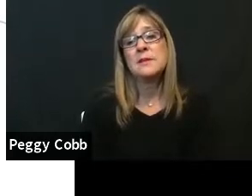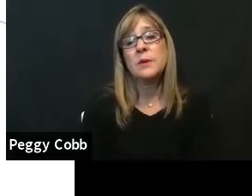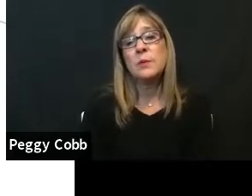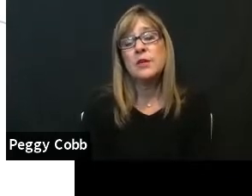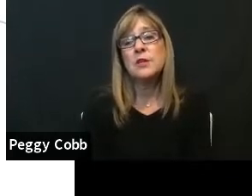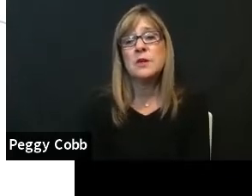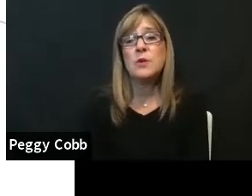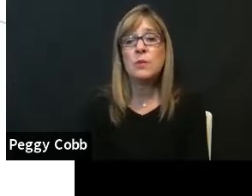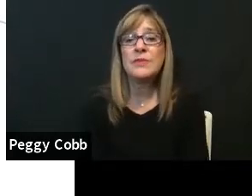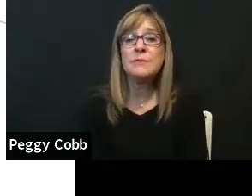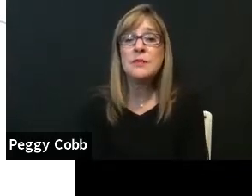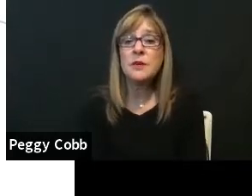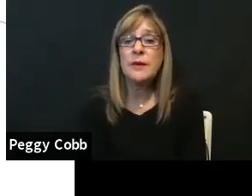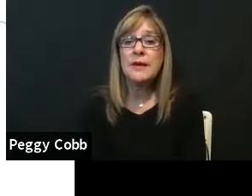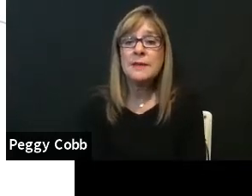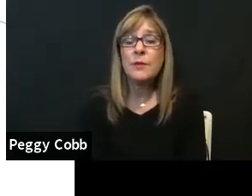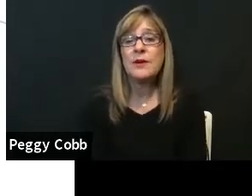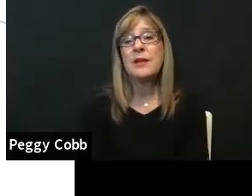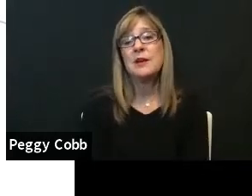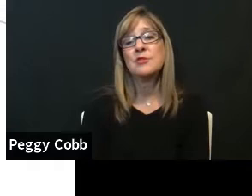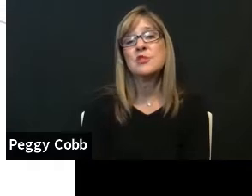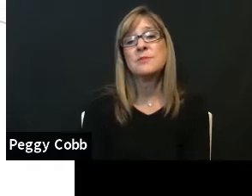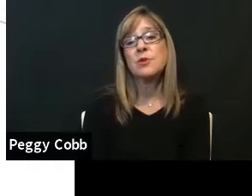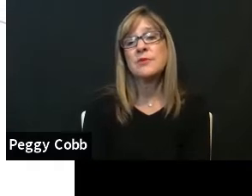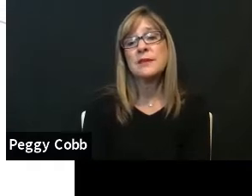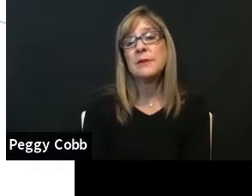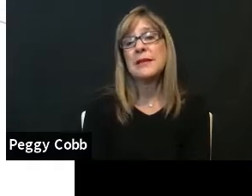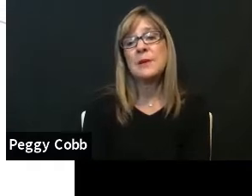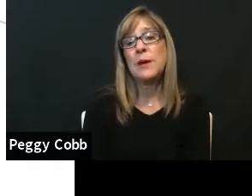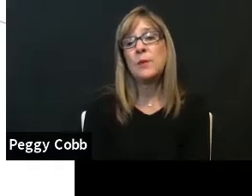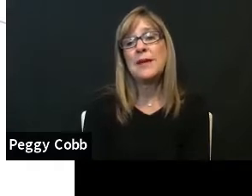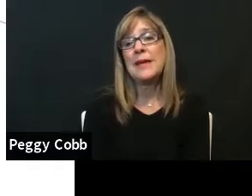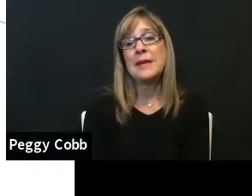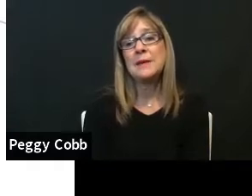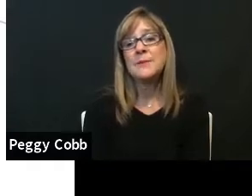so we want you to know, we want them to know that we are here to support them in any way we can.